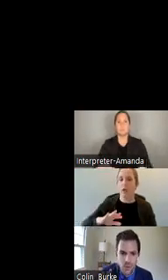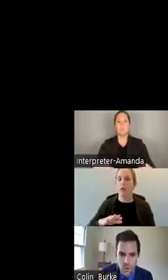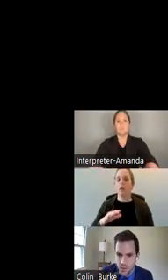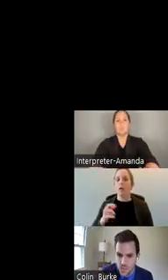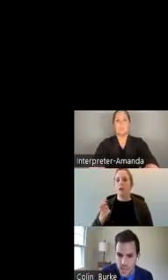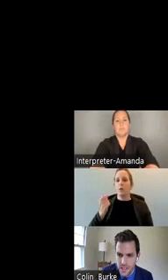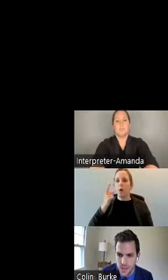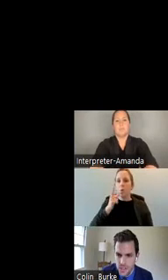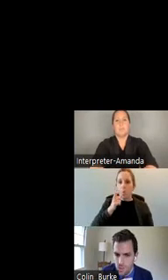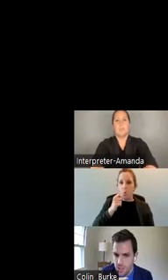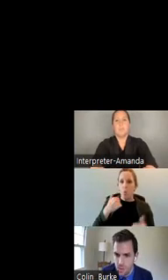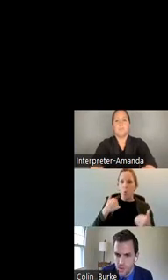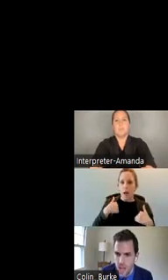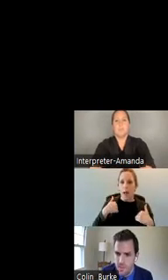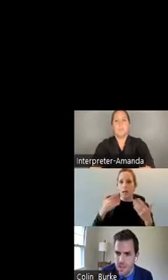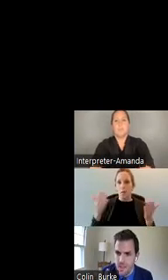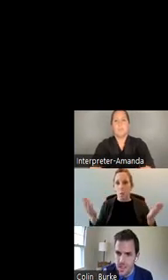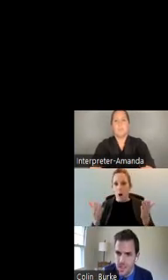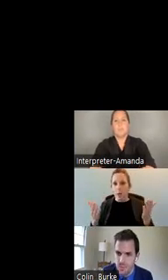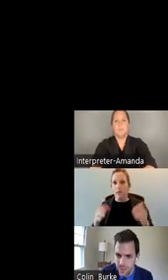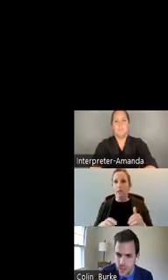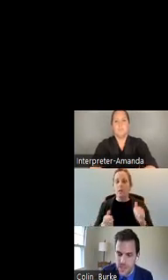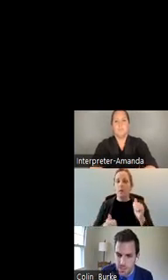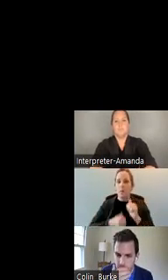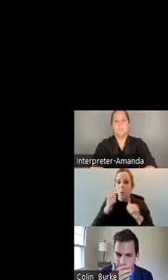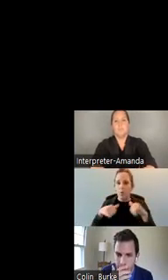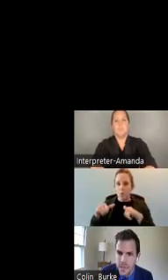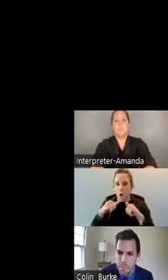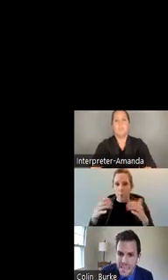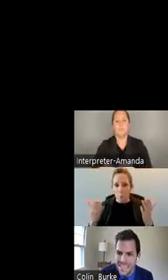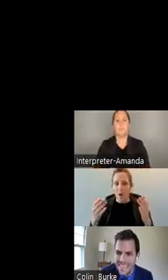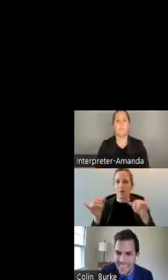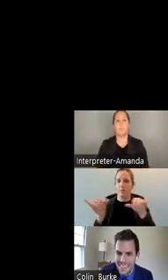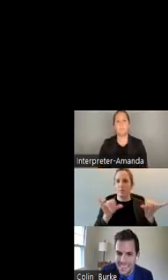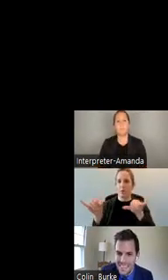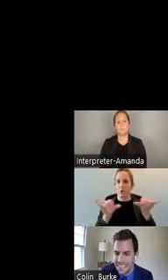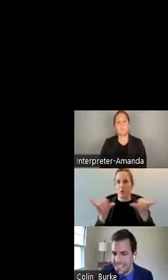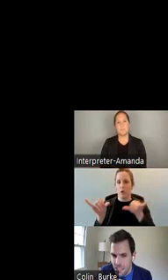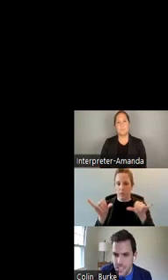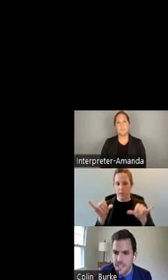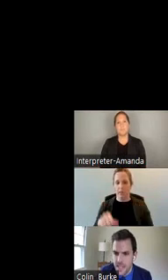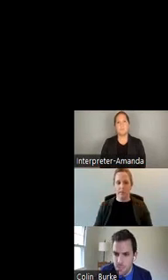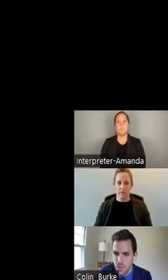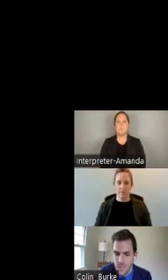know who has which diagnoses what's most common is very similar meaning that at least in this sample